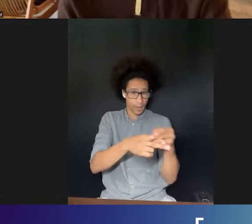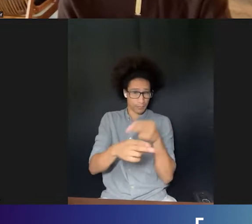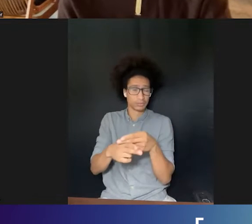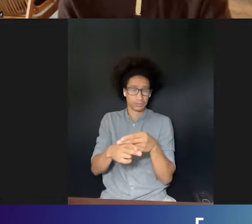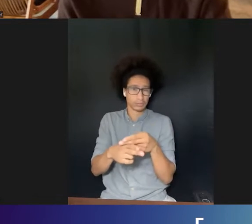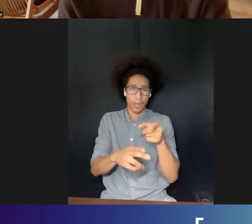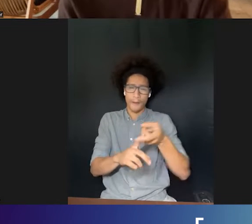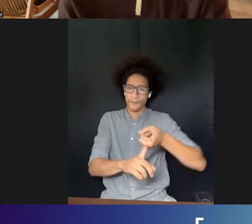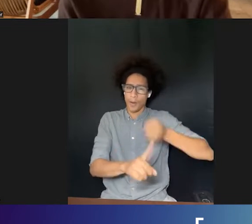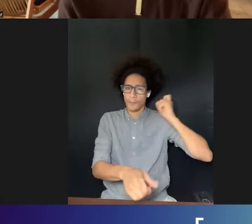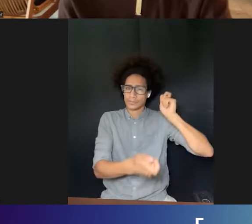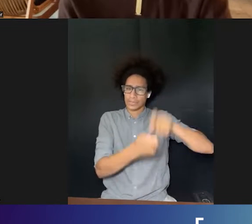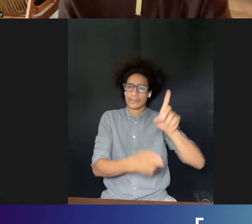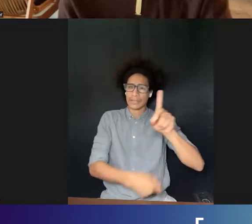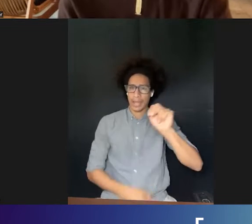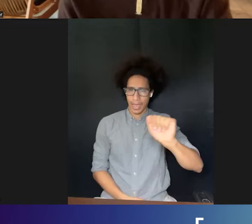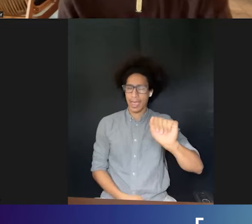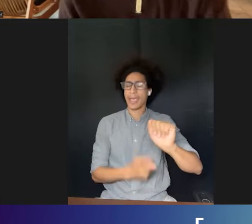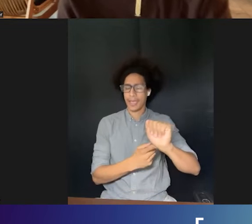It's innately tied to the DNA of the film itself.